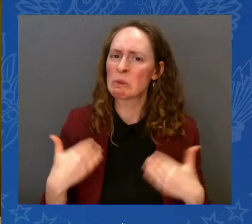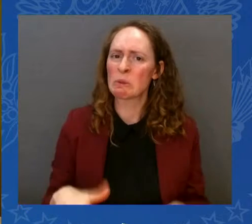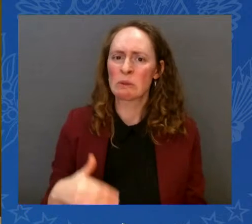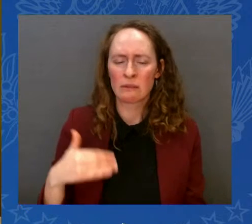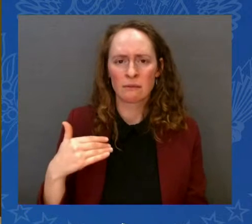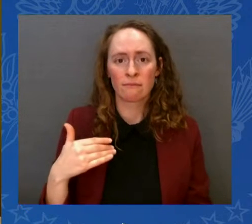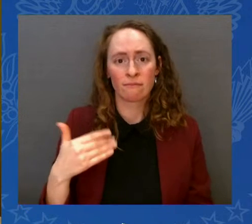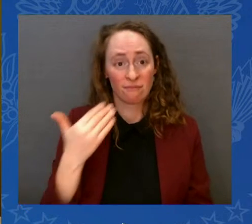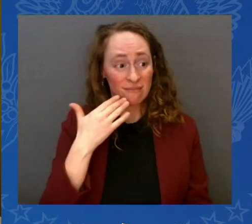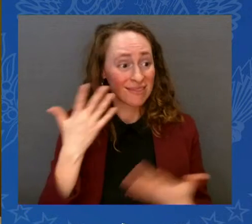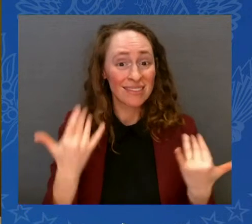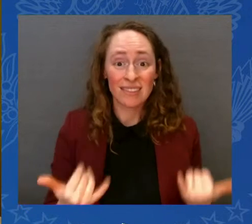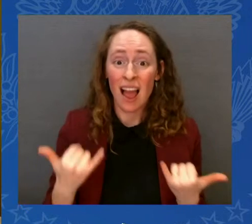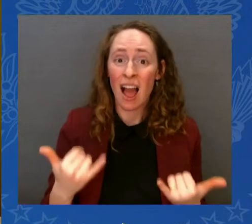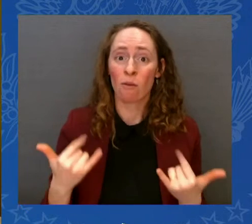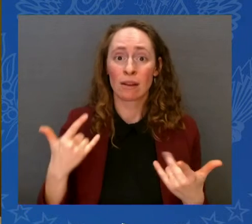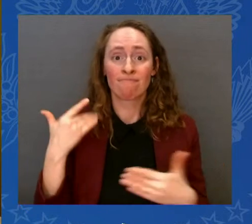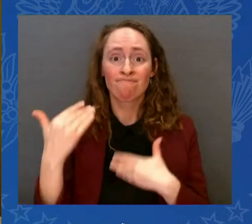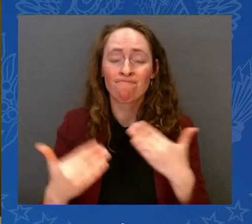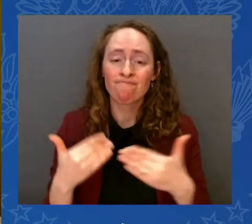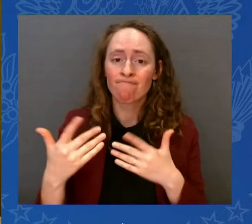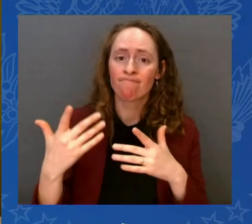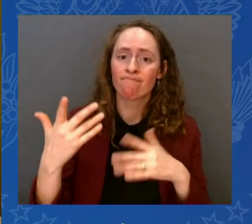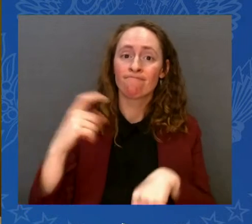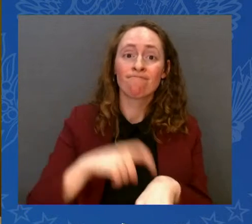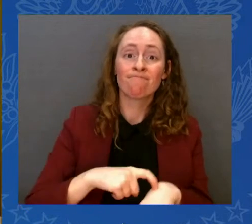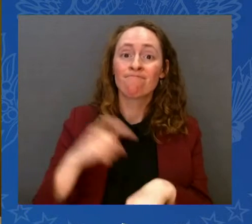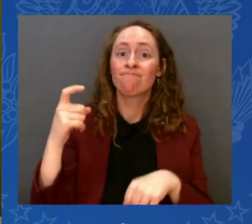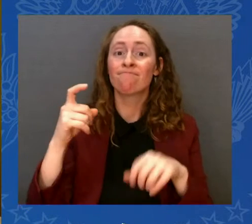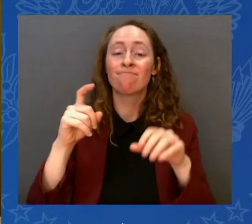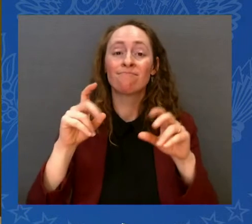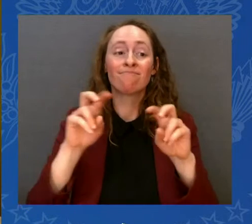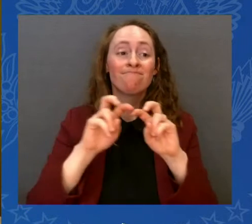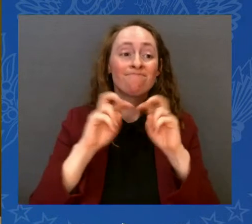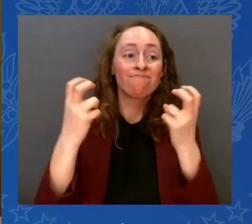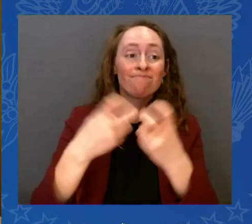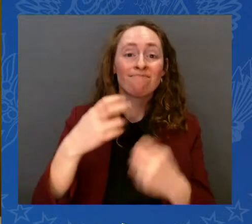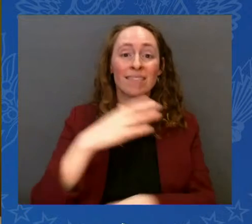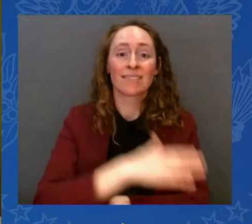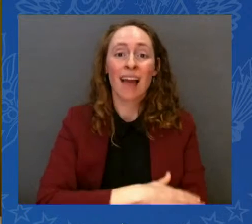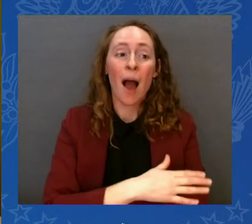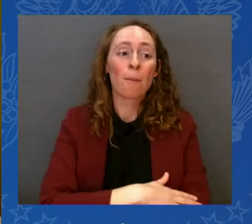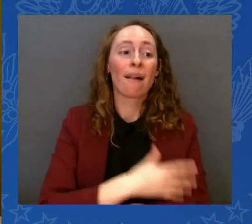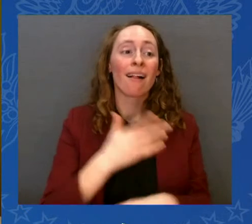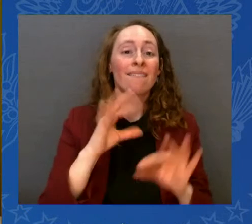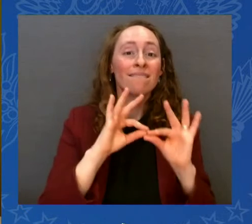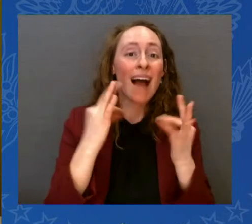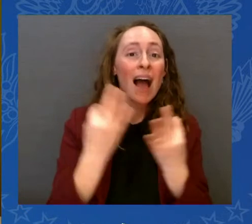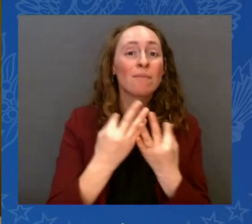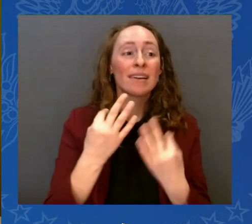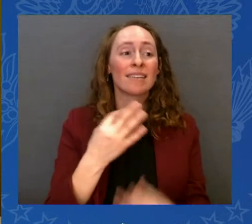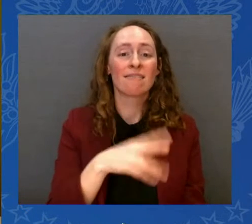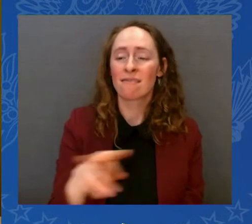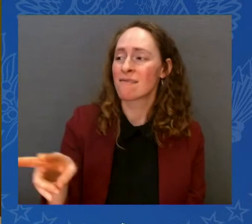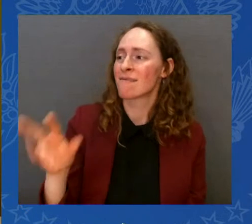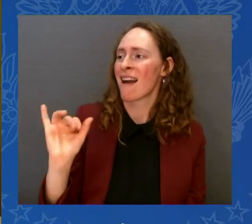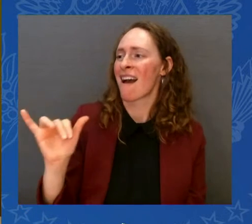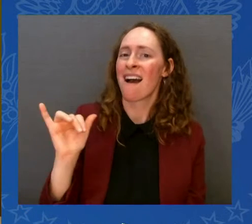And -- and so -- well, one of the things we did was -- and it was Governor Murphy's prodding --